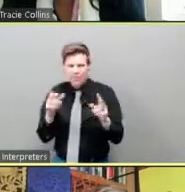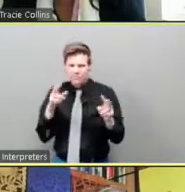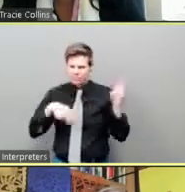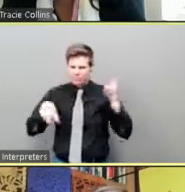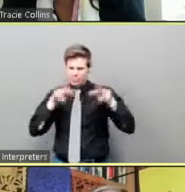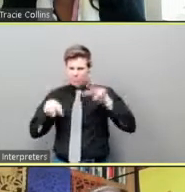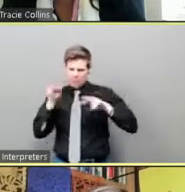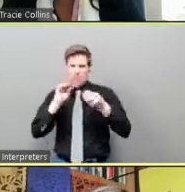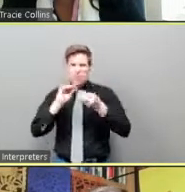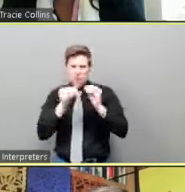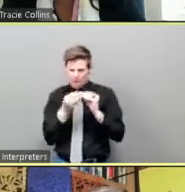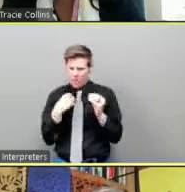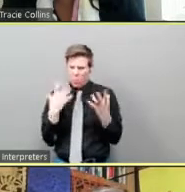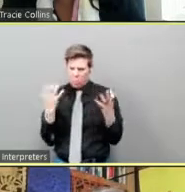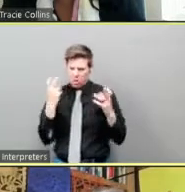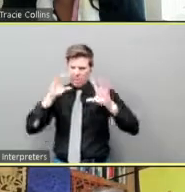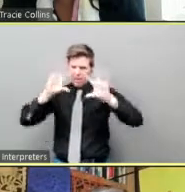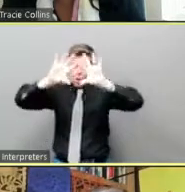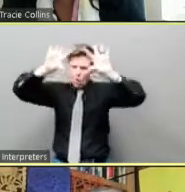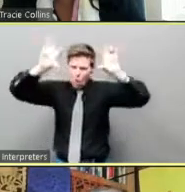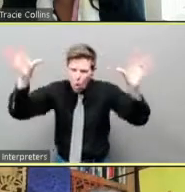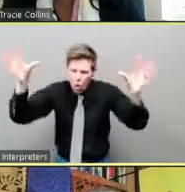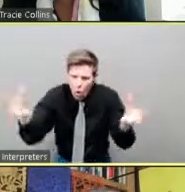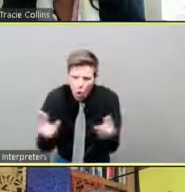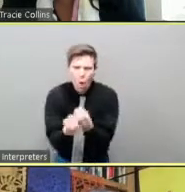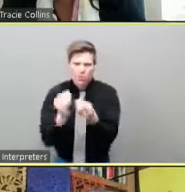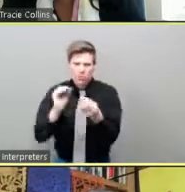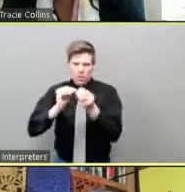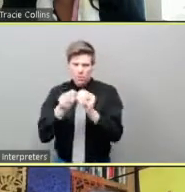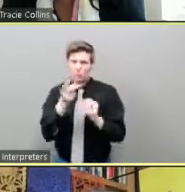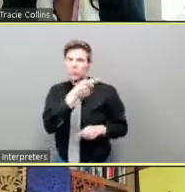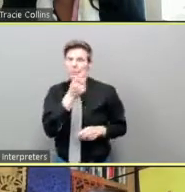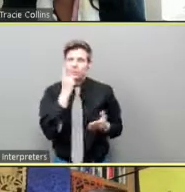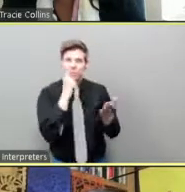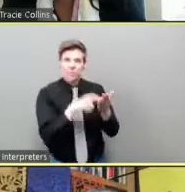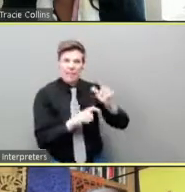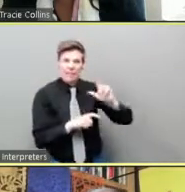you look on the left first, you'll see that that orangish whatever that color